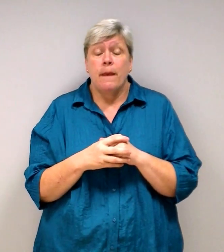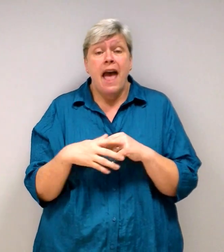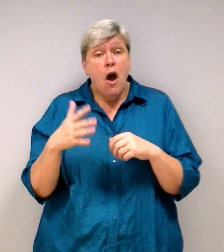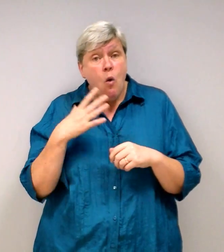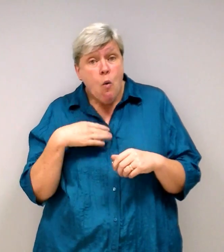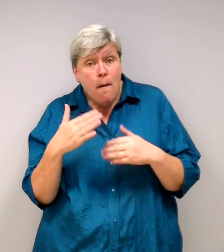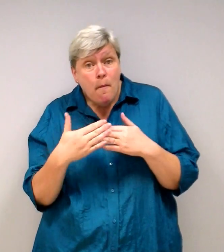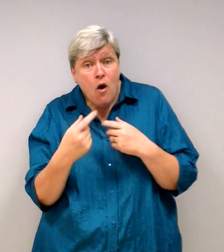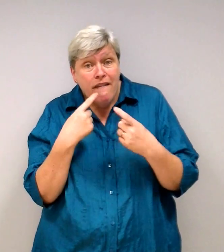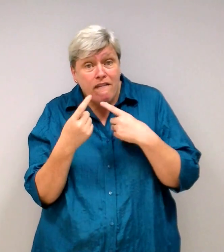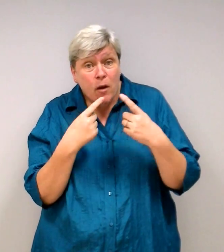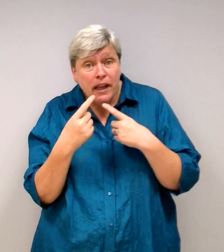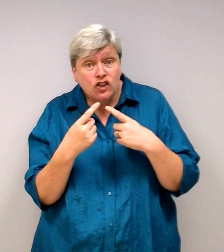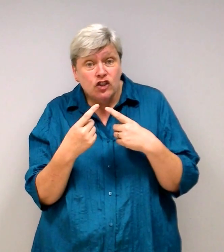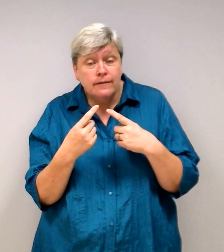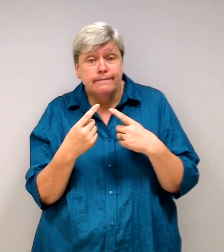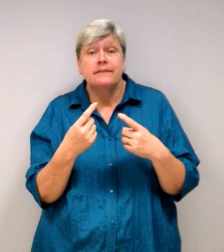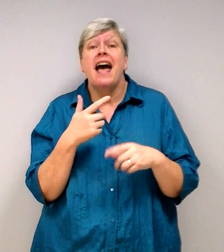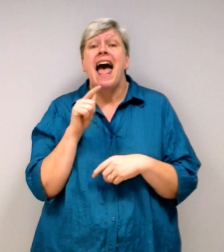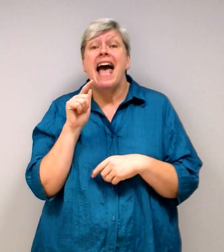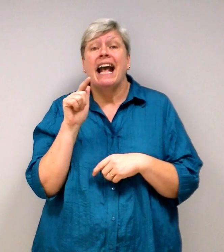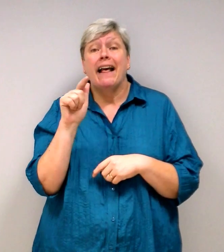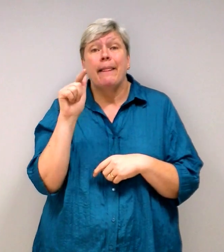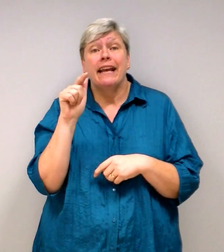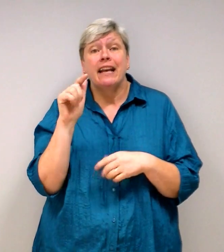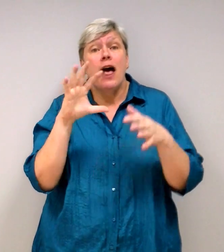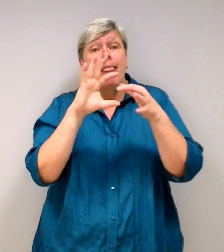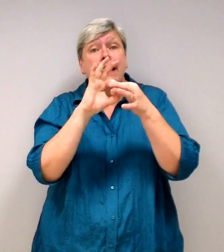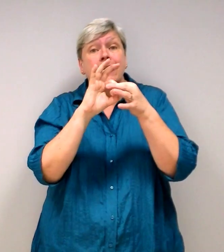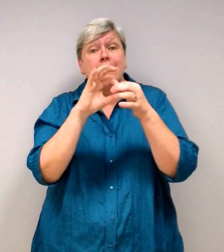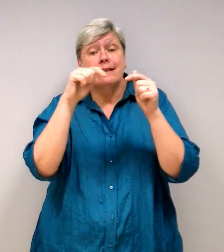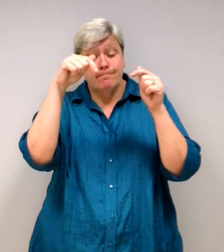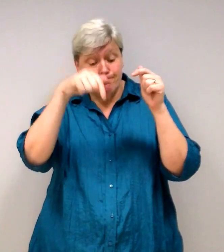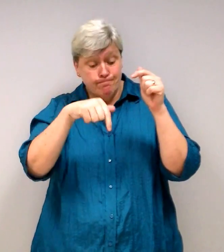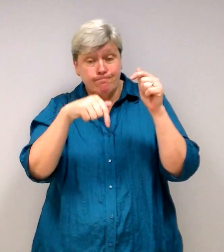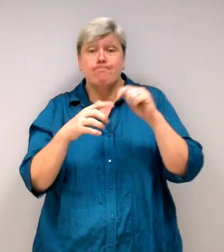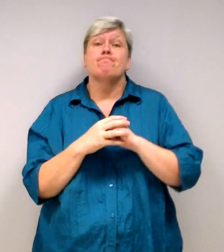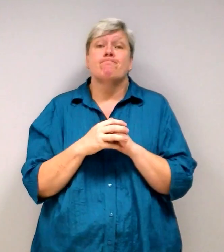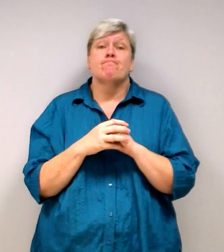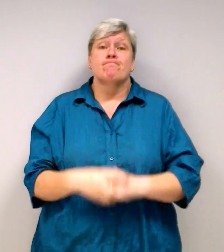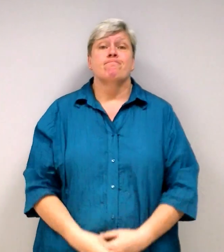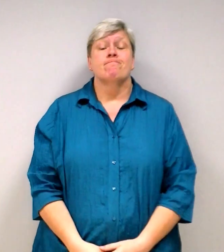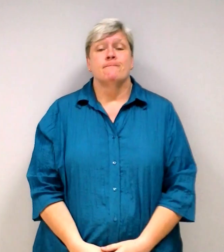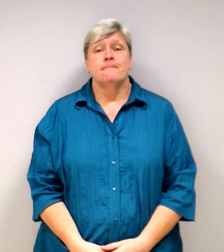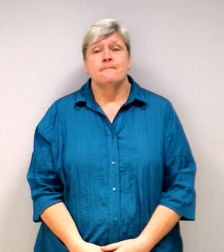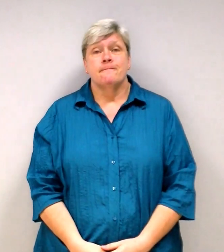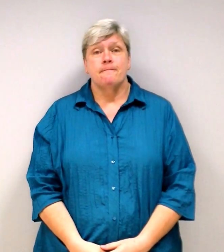For more information click on the links